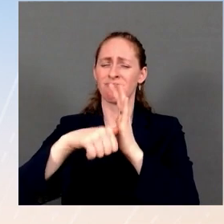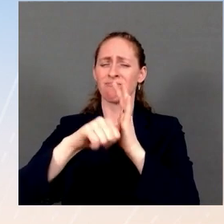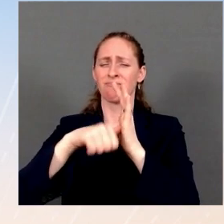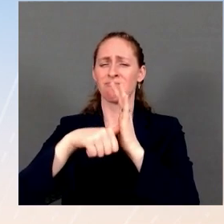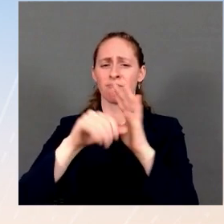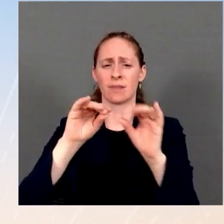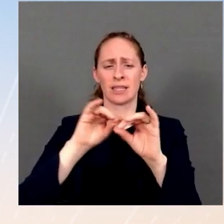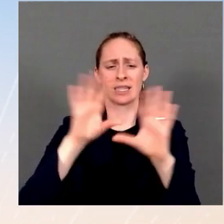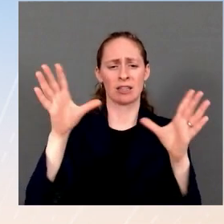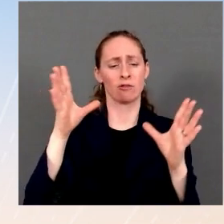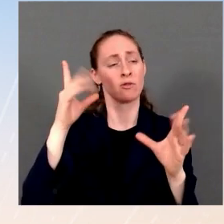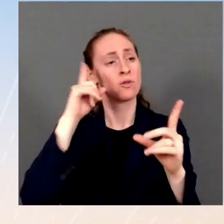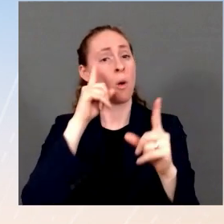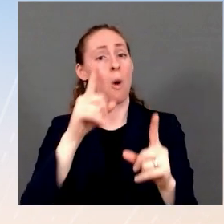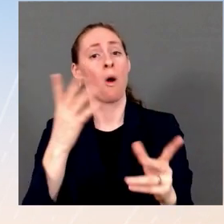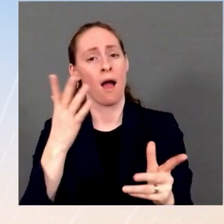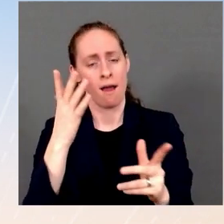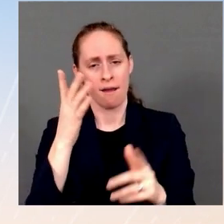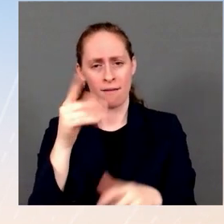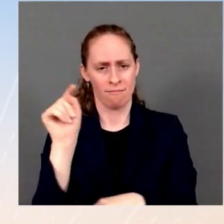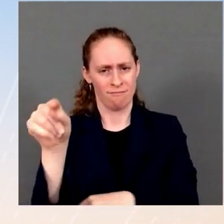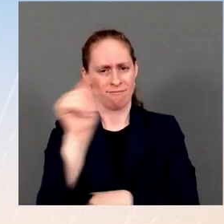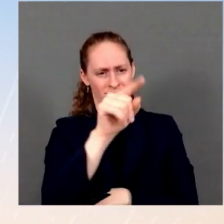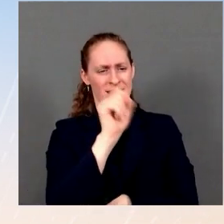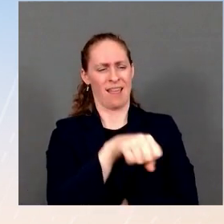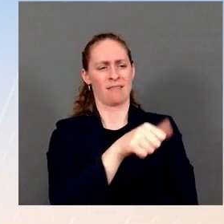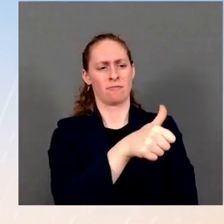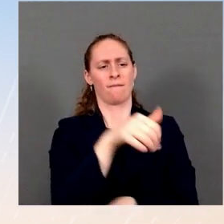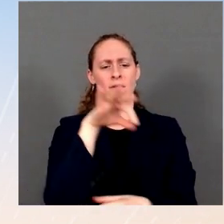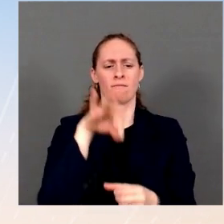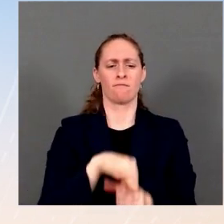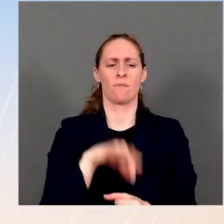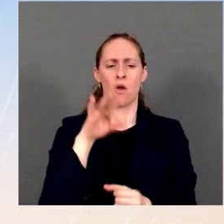The members they spoke with include Senator Schumer -- Senators Schumer, Kaine,